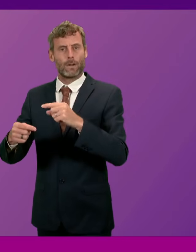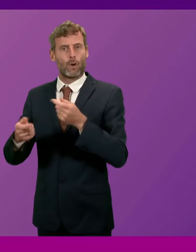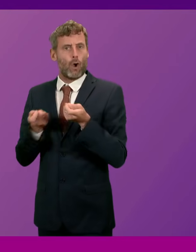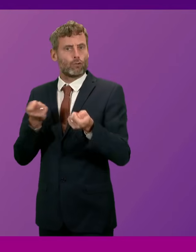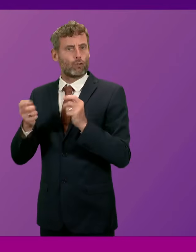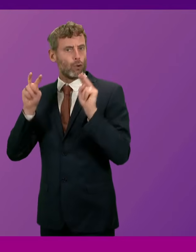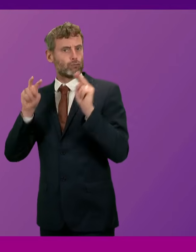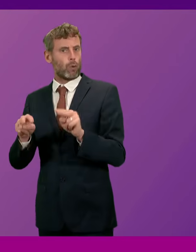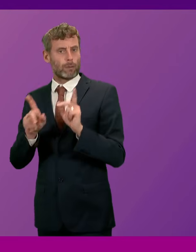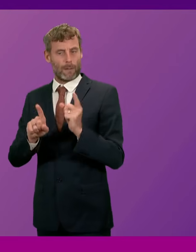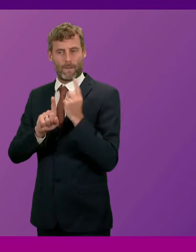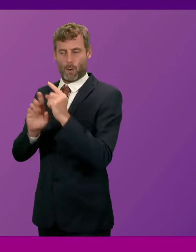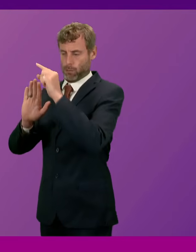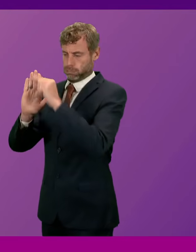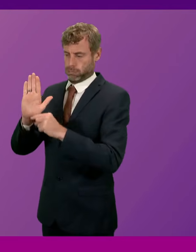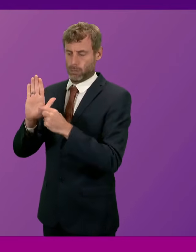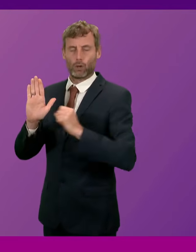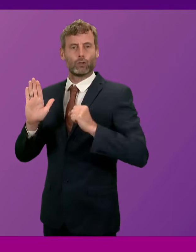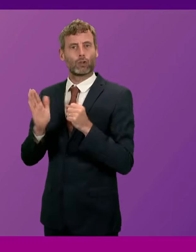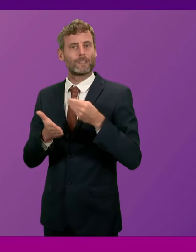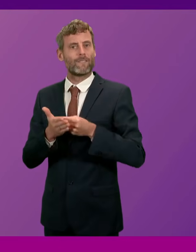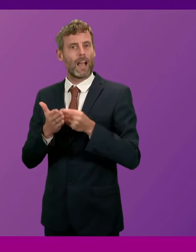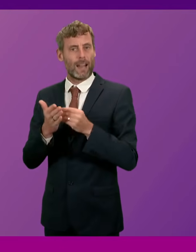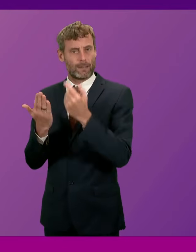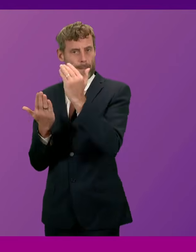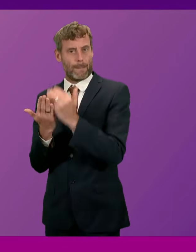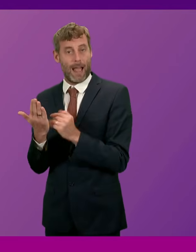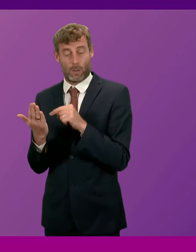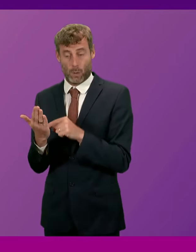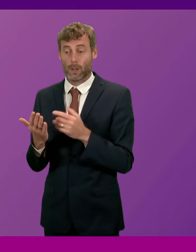the Scottish public finance manual. Settlement agreements address specific employment issues